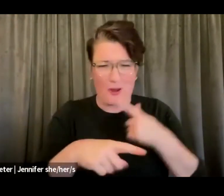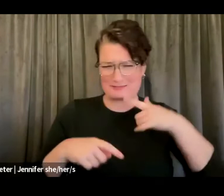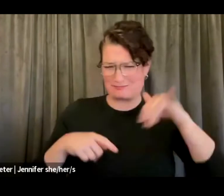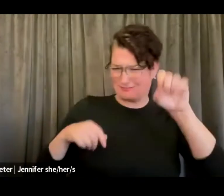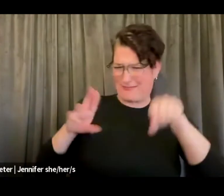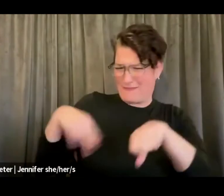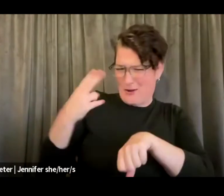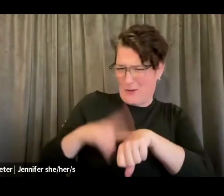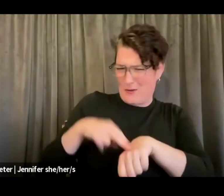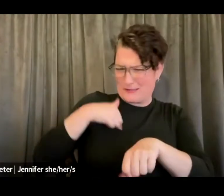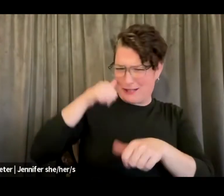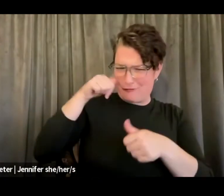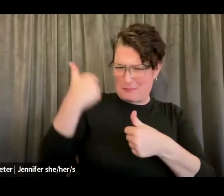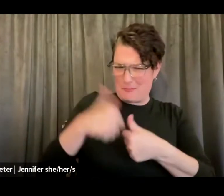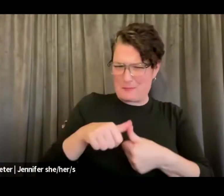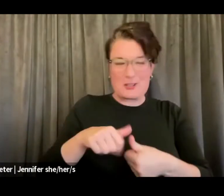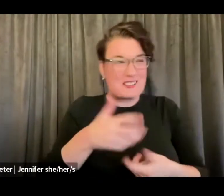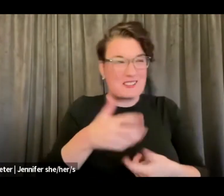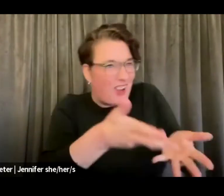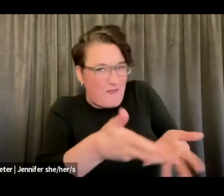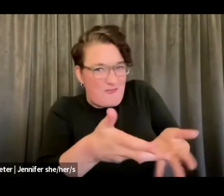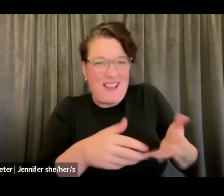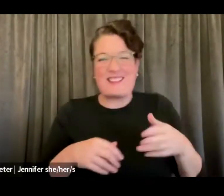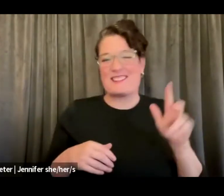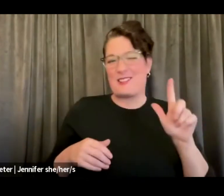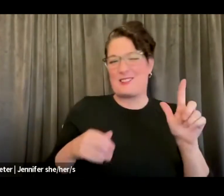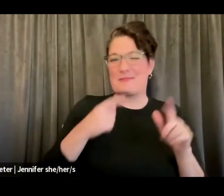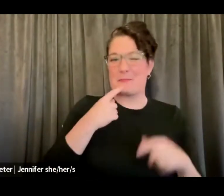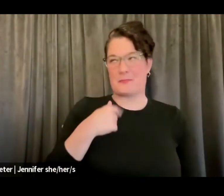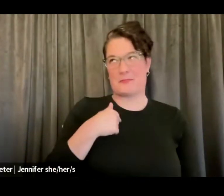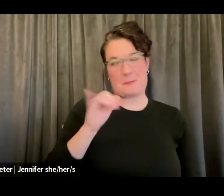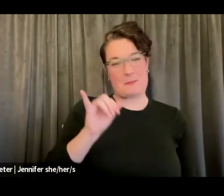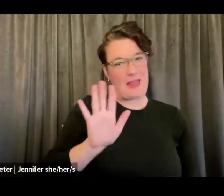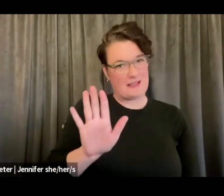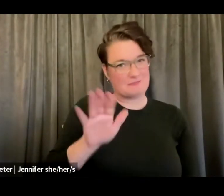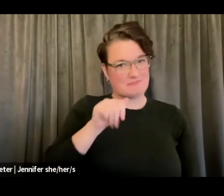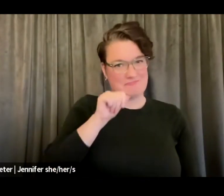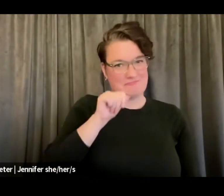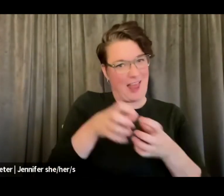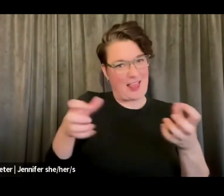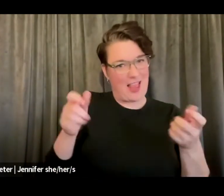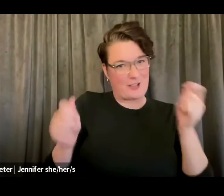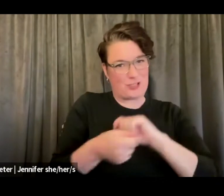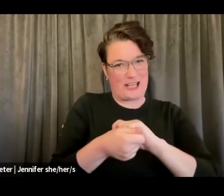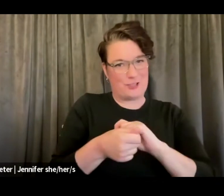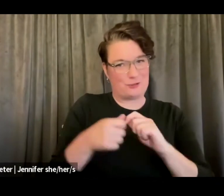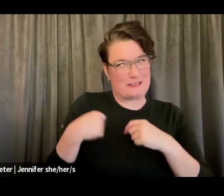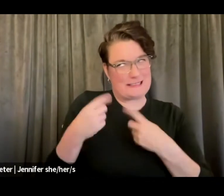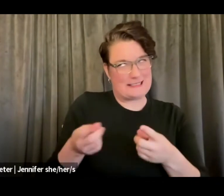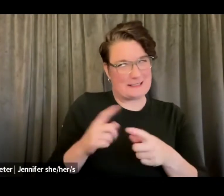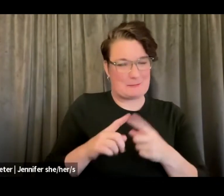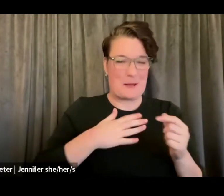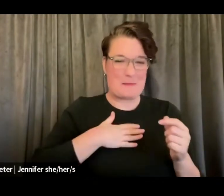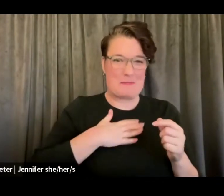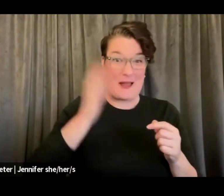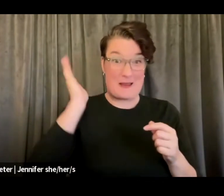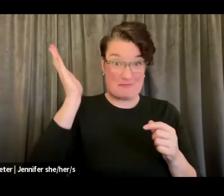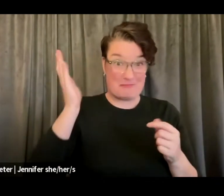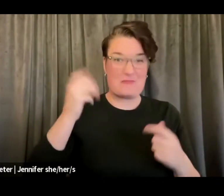Lukaza: of course. What was it? Um, Mine was on I'm like, not much has changed, but mine was on resistance